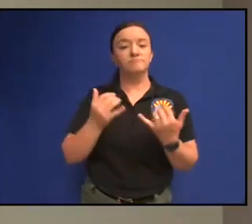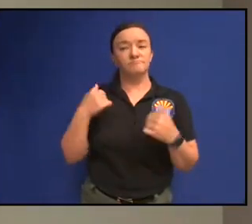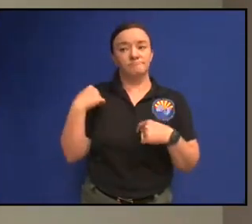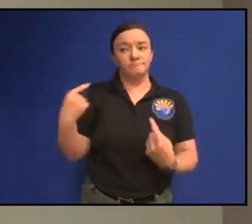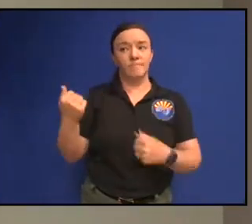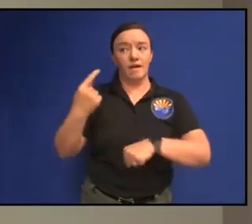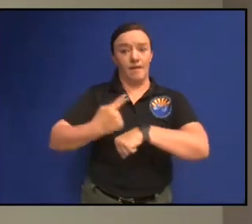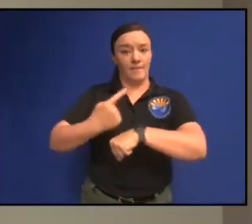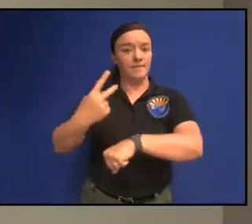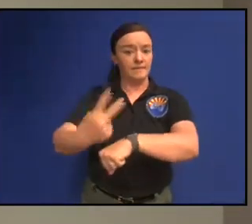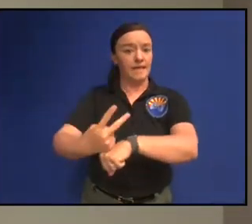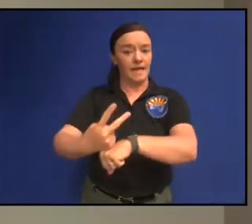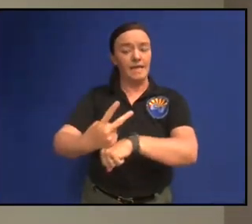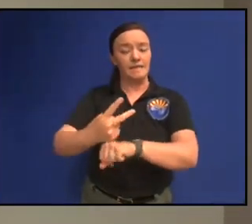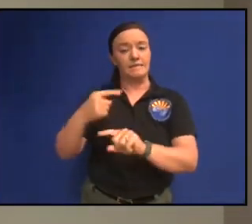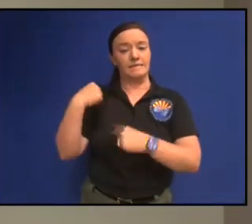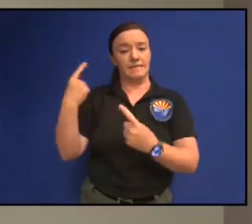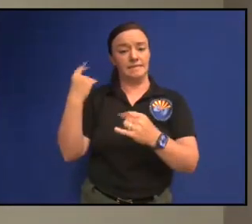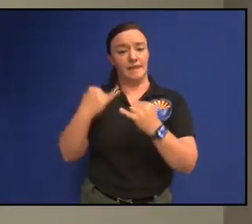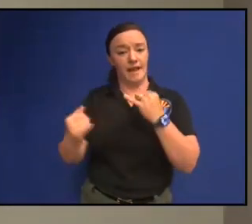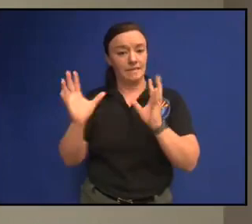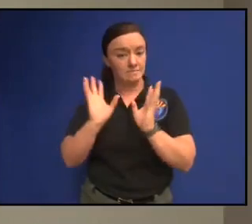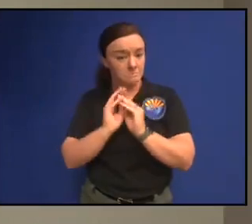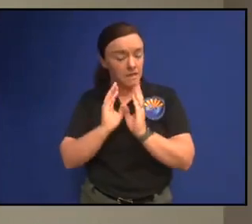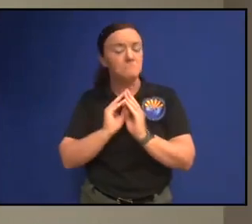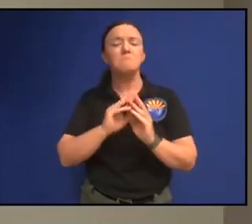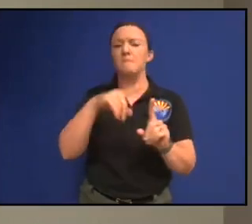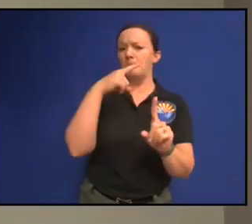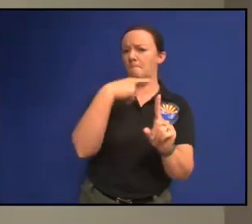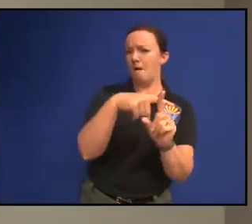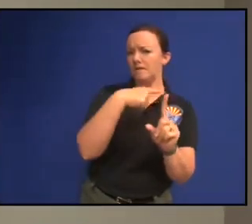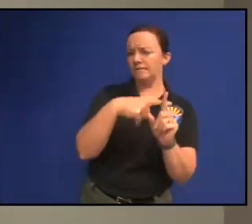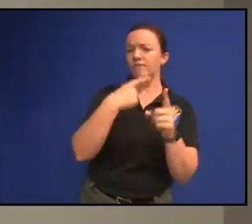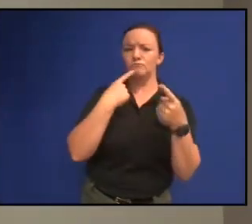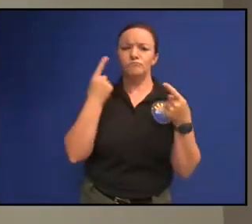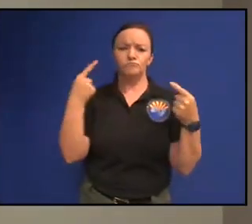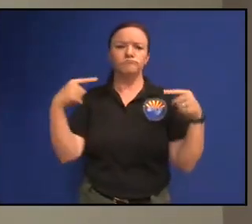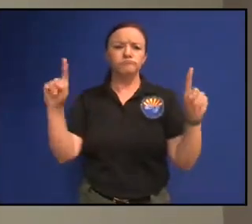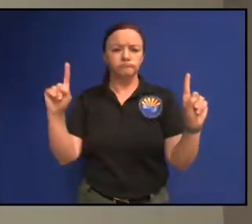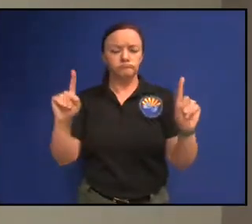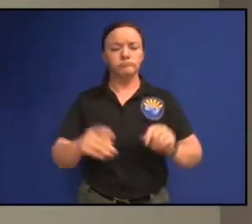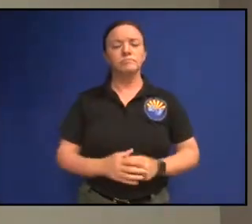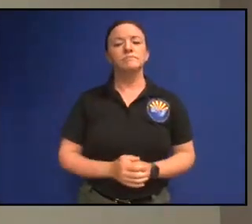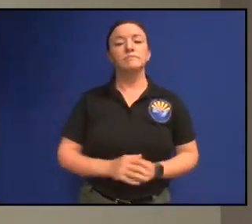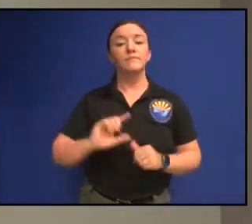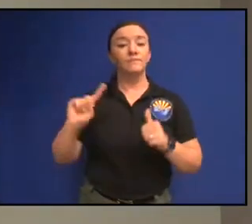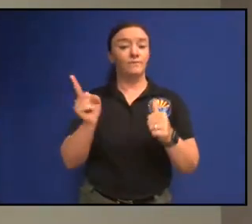FIRST, AND ONE OF THE MOST FOREMOST THINGS IS THE FIRING OPERATION IN THE WILDERNESS HAS GONE EXTREMELY